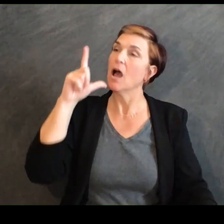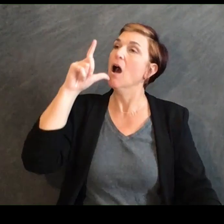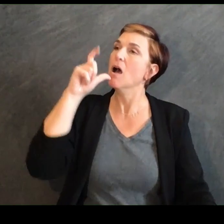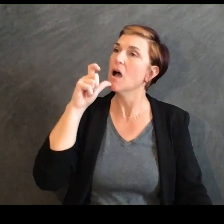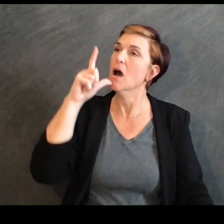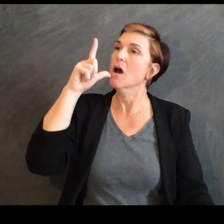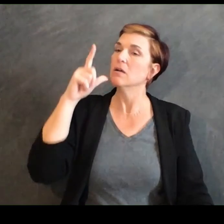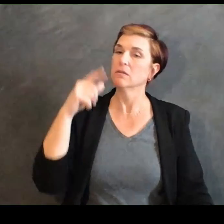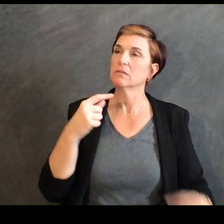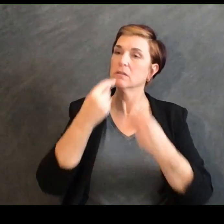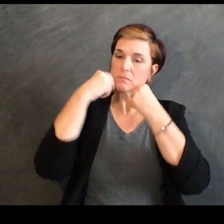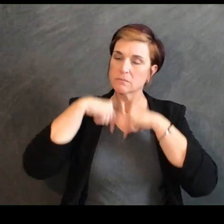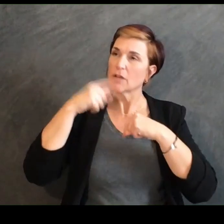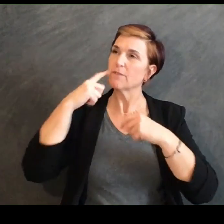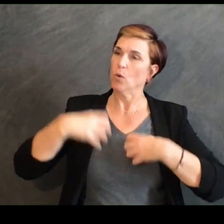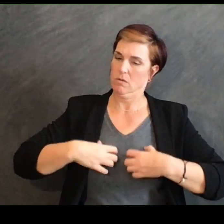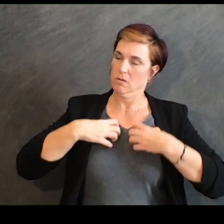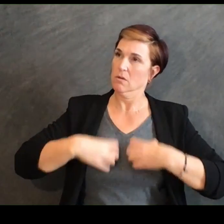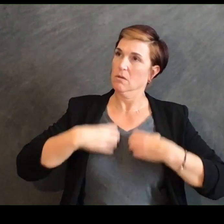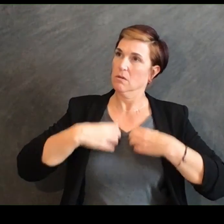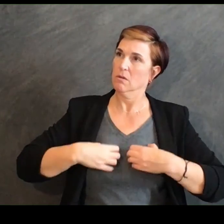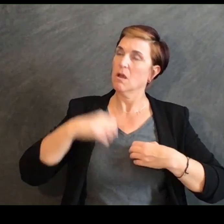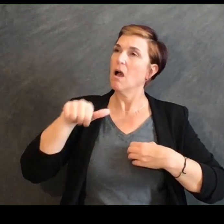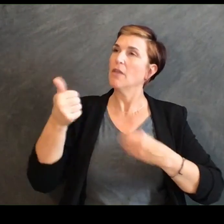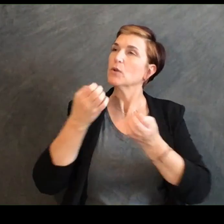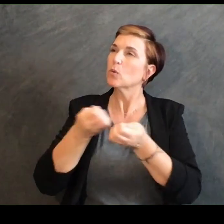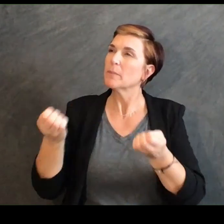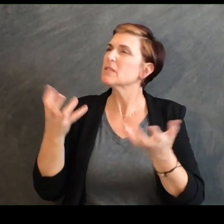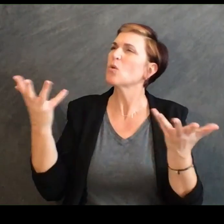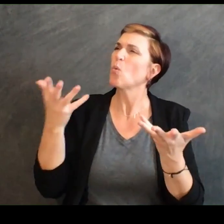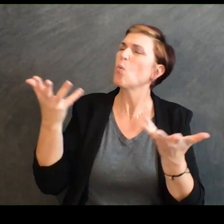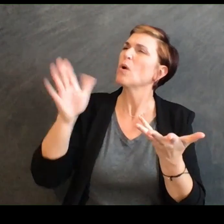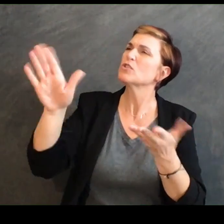administration doing right now to ramp up production of respirators and then